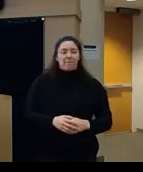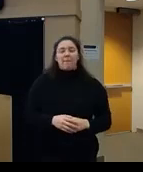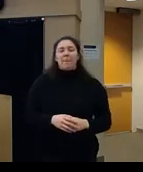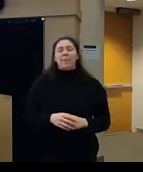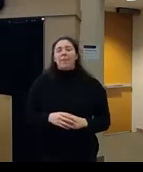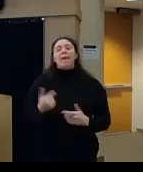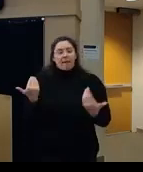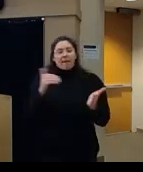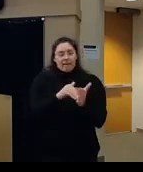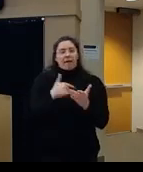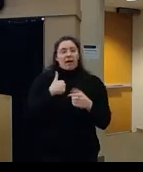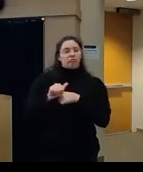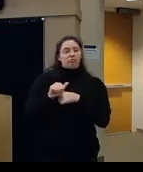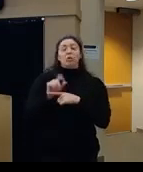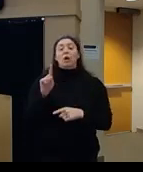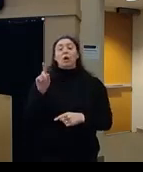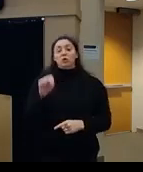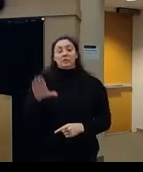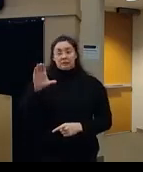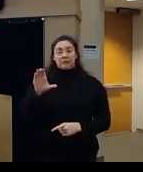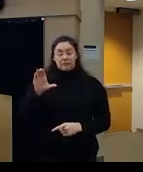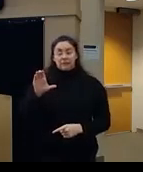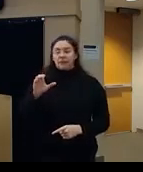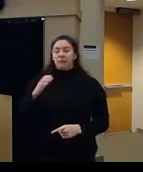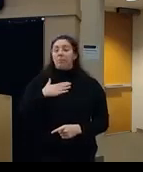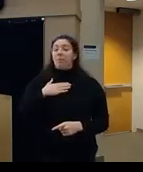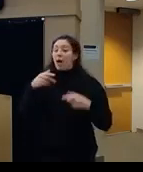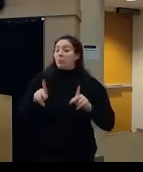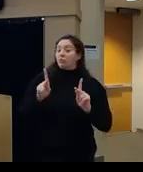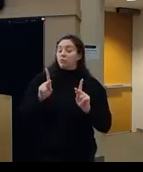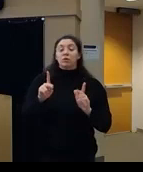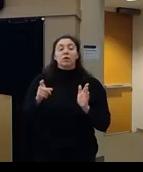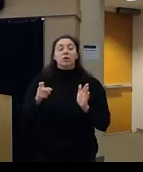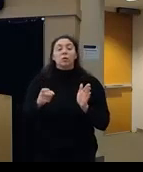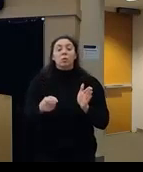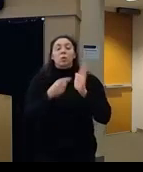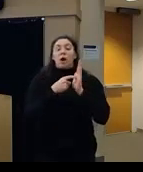trained in New York and I had the opportunity well we were required to pick a theoretical orientation